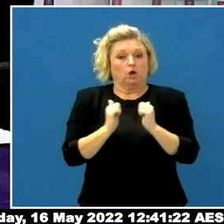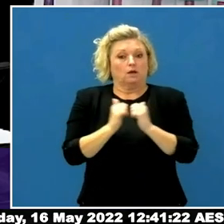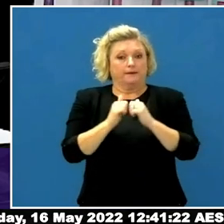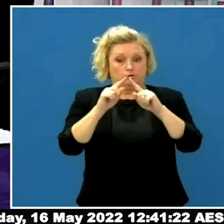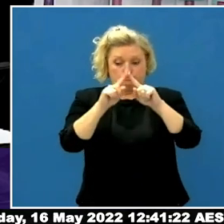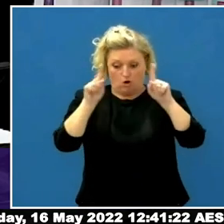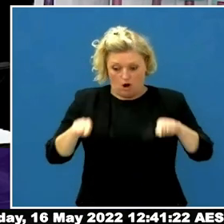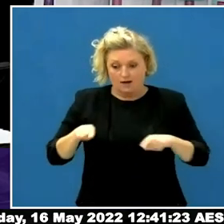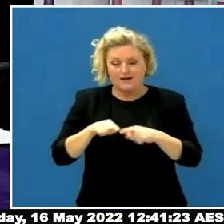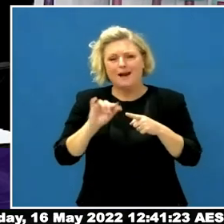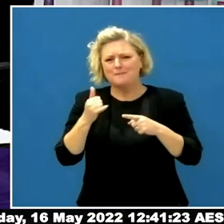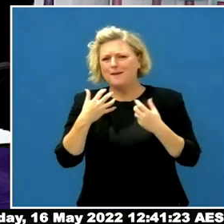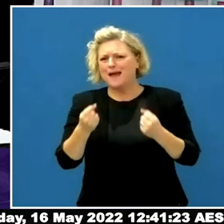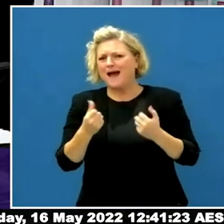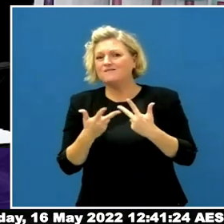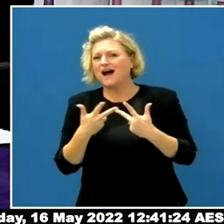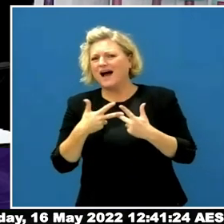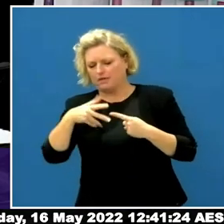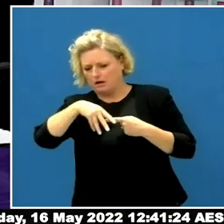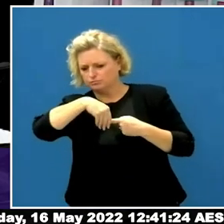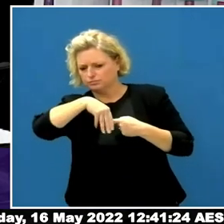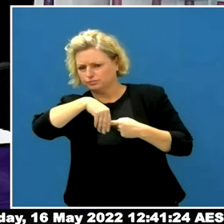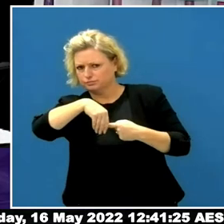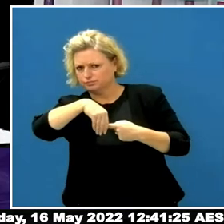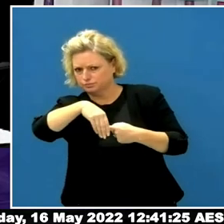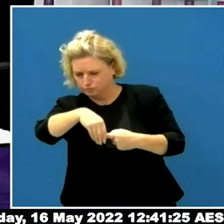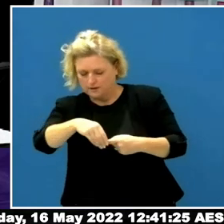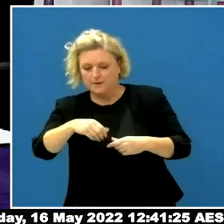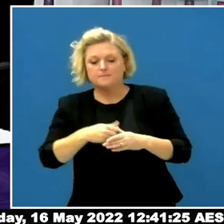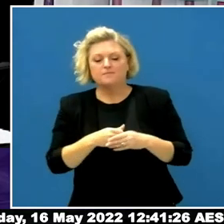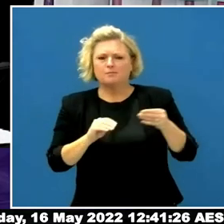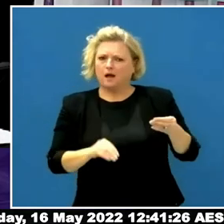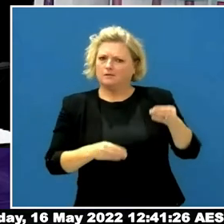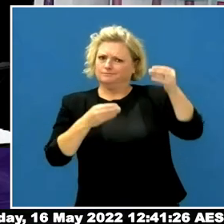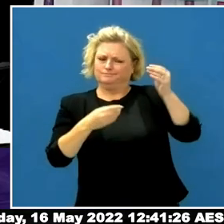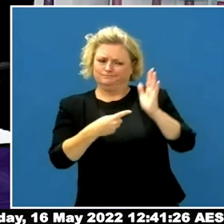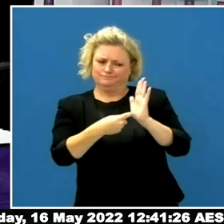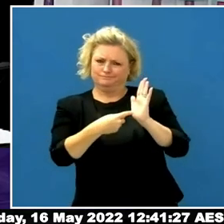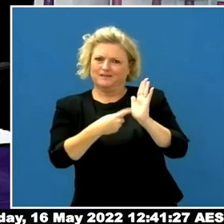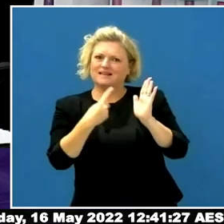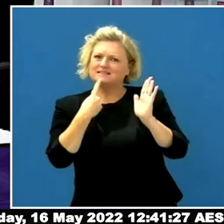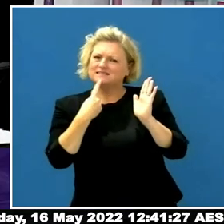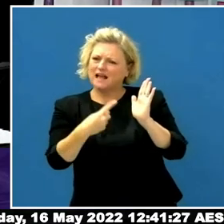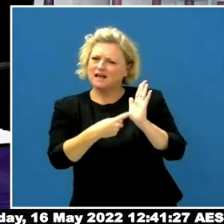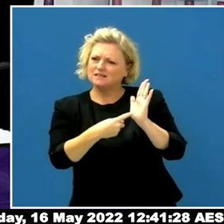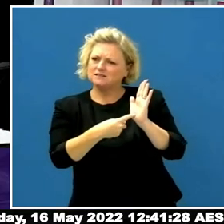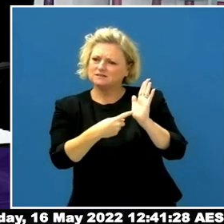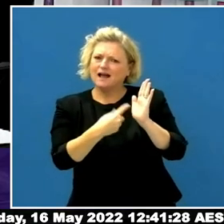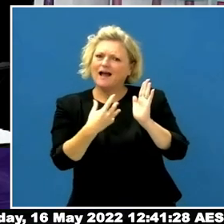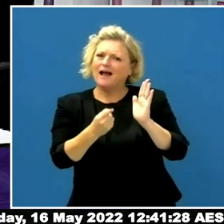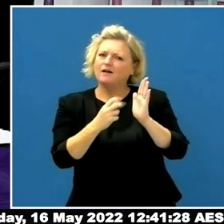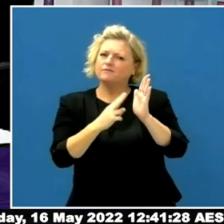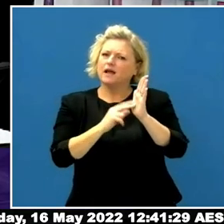behind me, but we have a document that indicates that there was an NDIS plan that